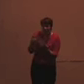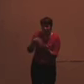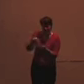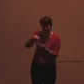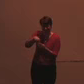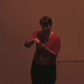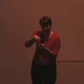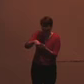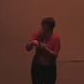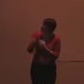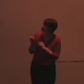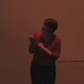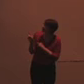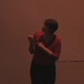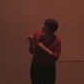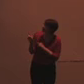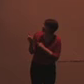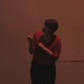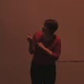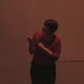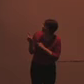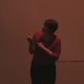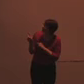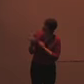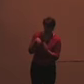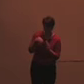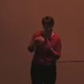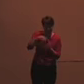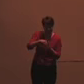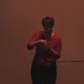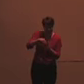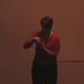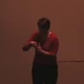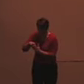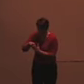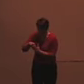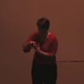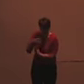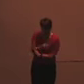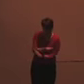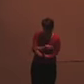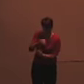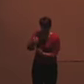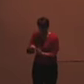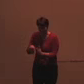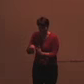deep inside, rather inside, less inside and outside.